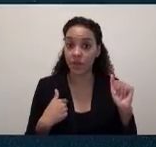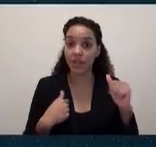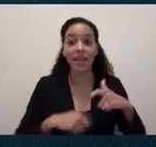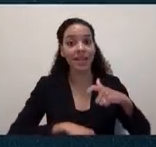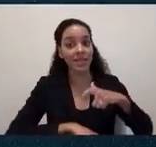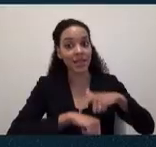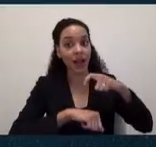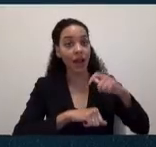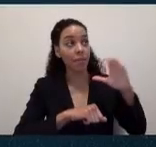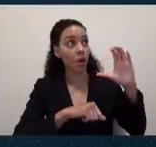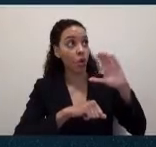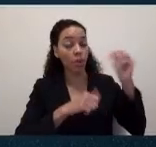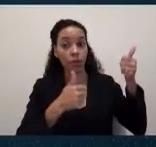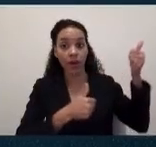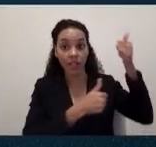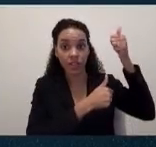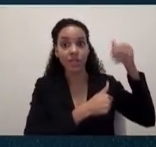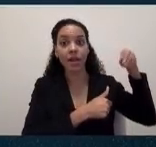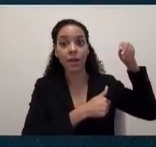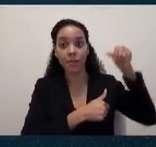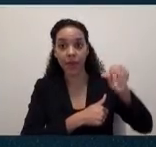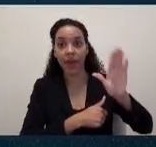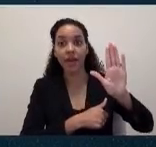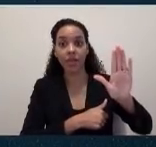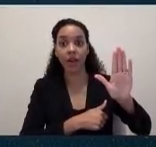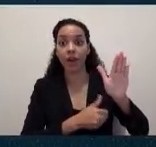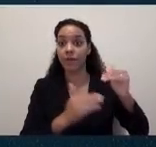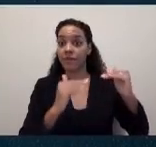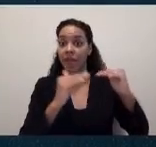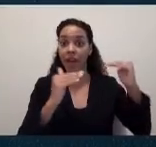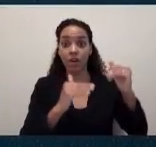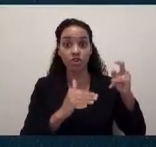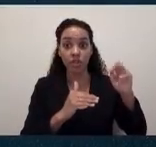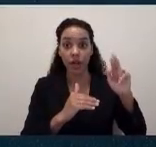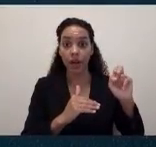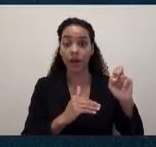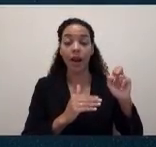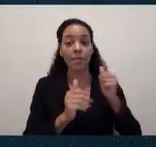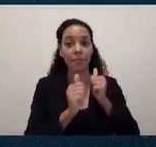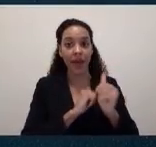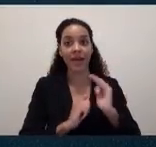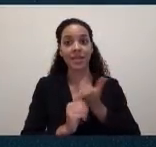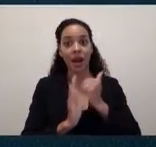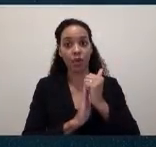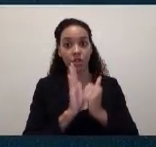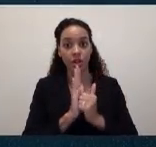and pass our agenda. Because, care cannot wait.